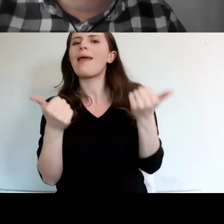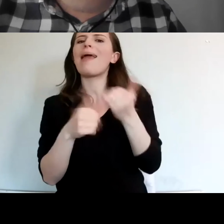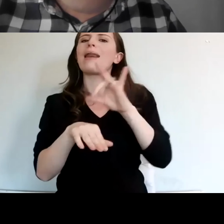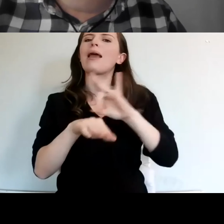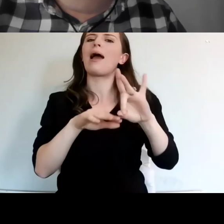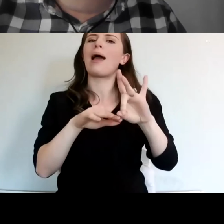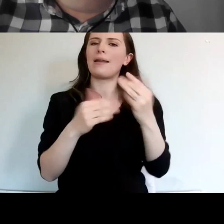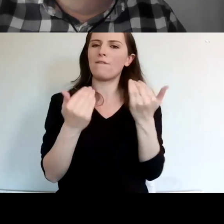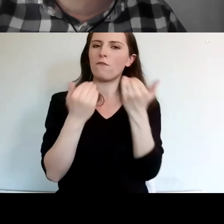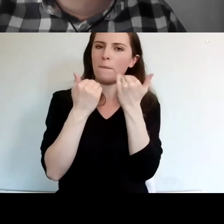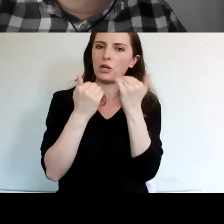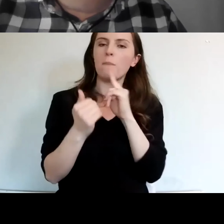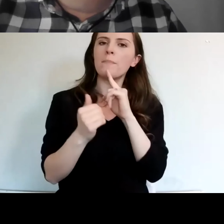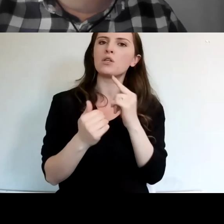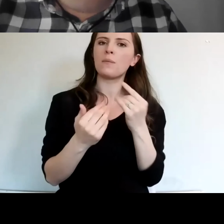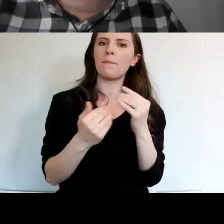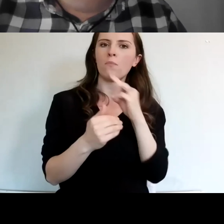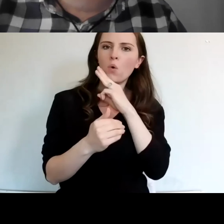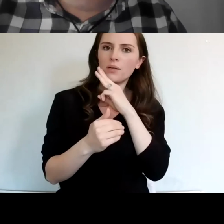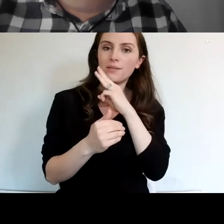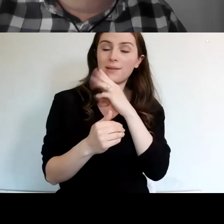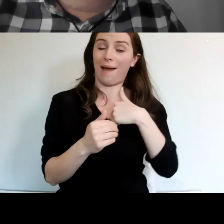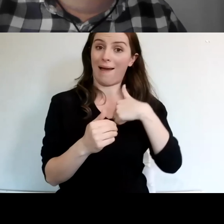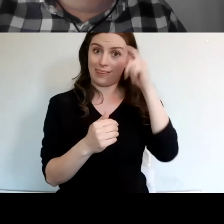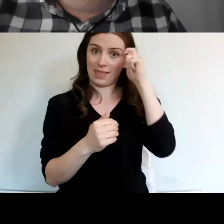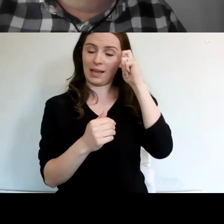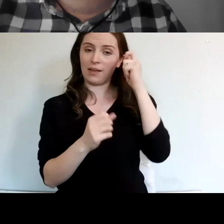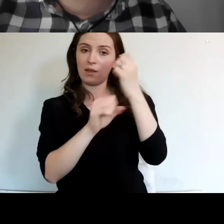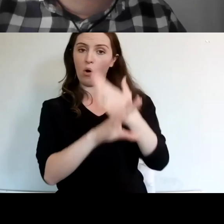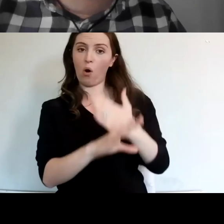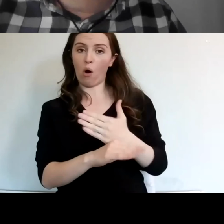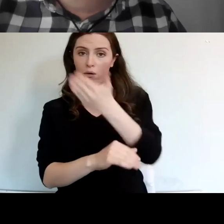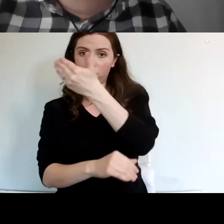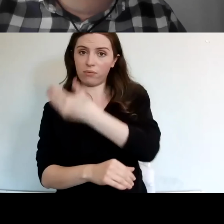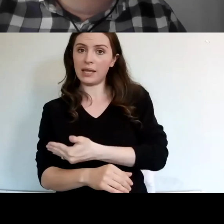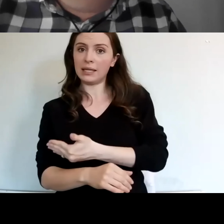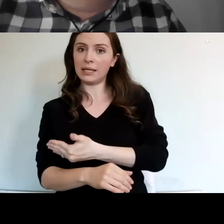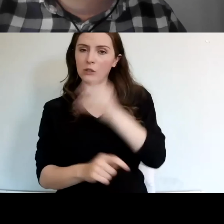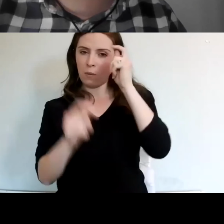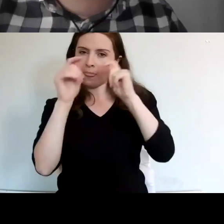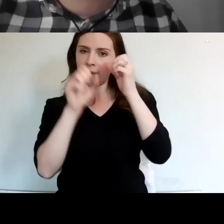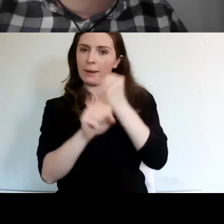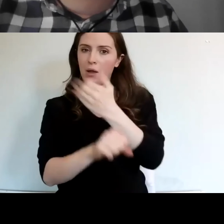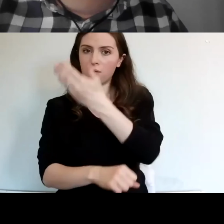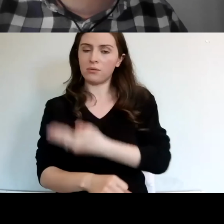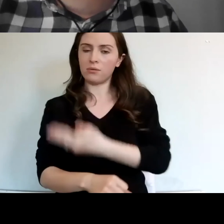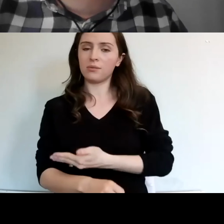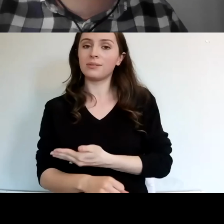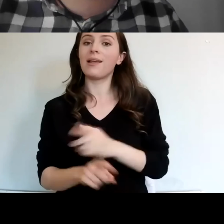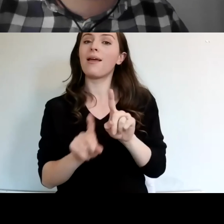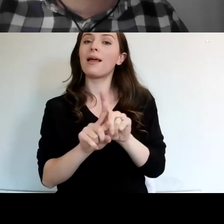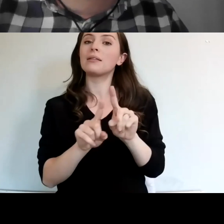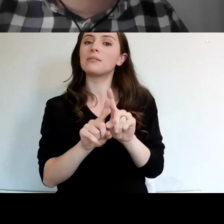but it's very important that I think these phases are actually considered as well as the other environmental things,